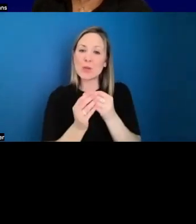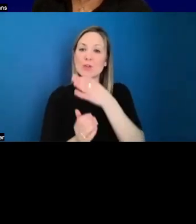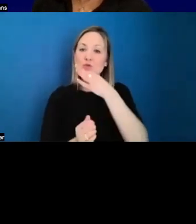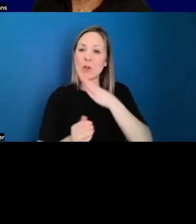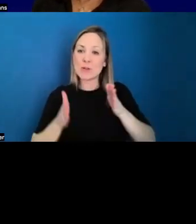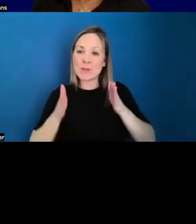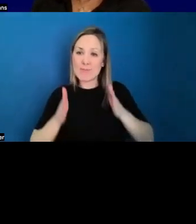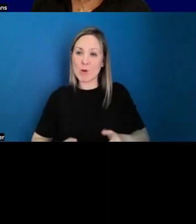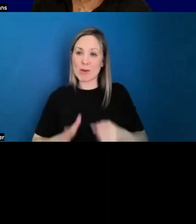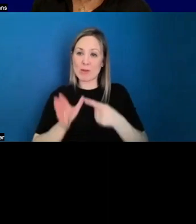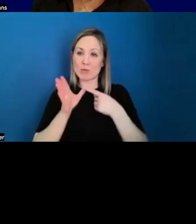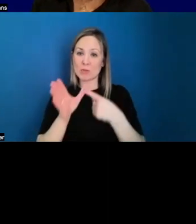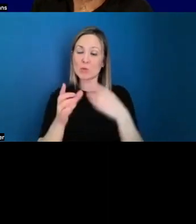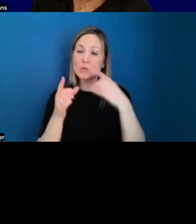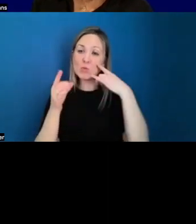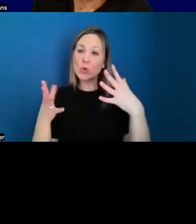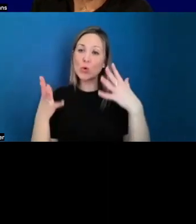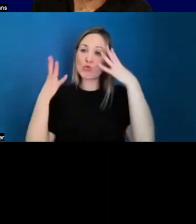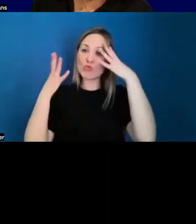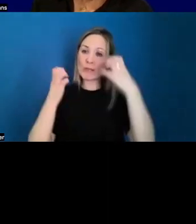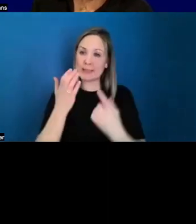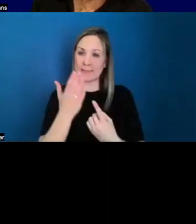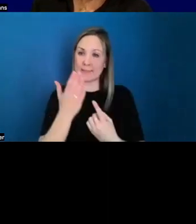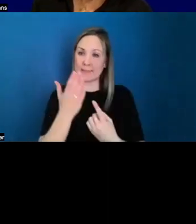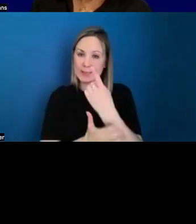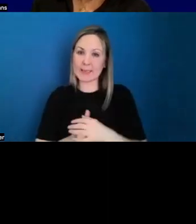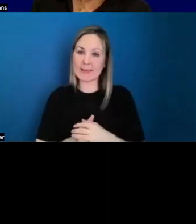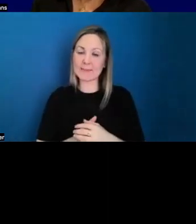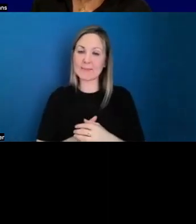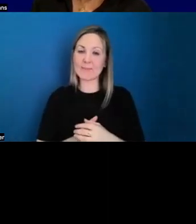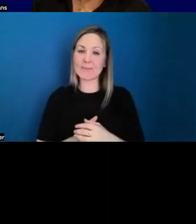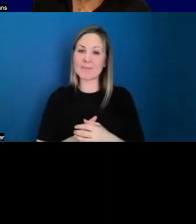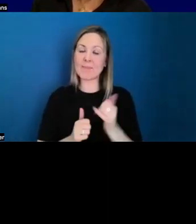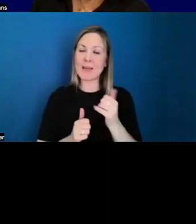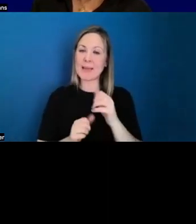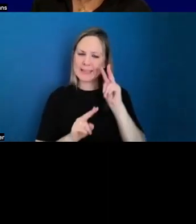stress is happening. We may see changes in their breathing, they may have changes in their